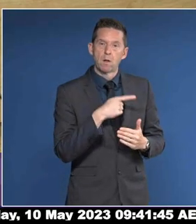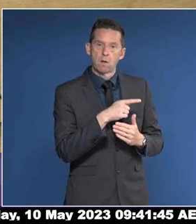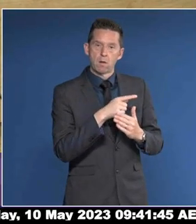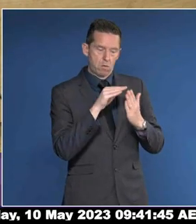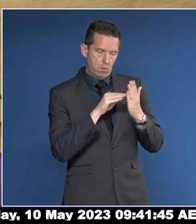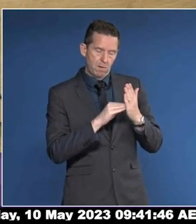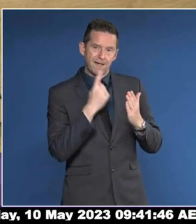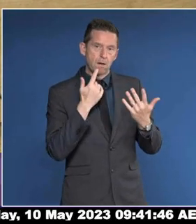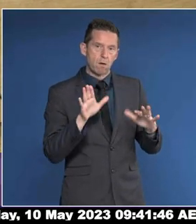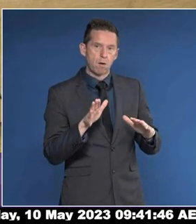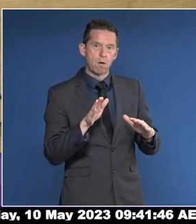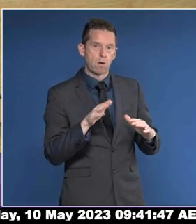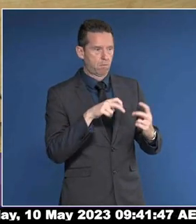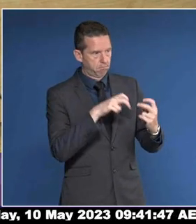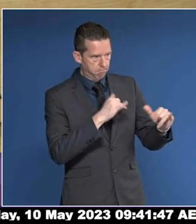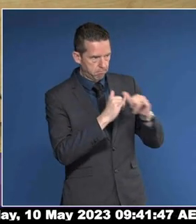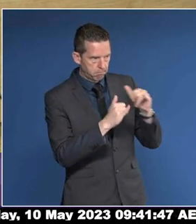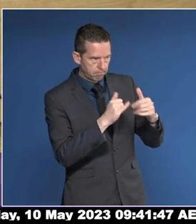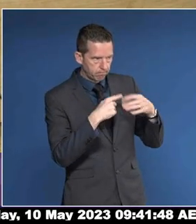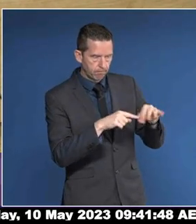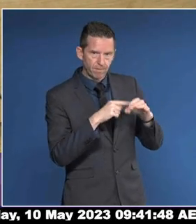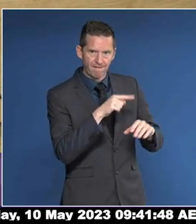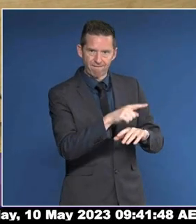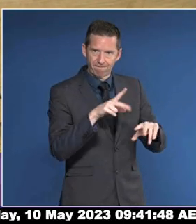the father and an observation with Kaleb and Jonathon.